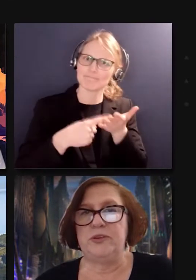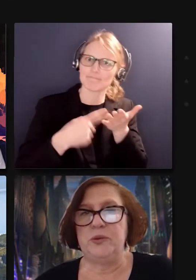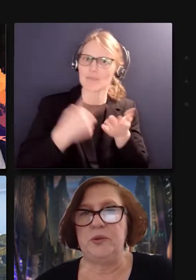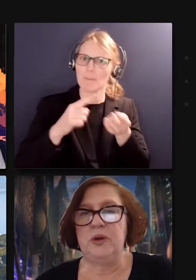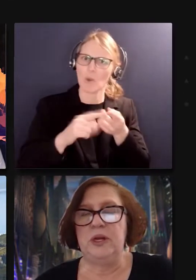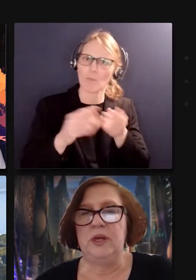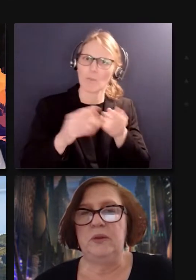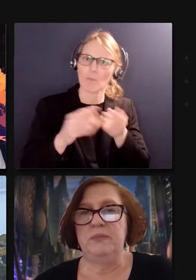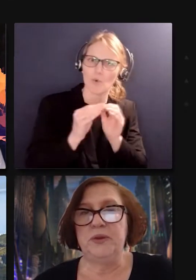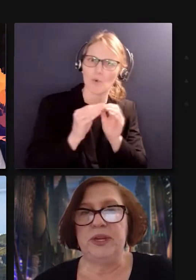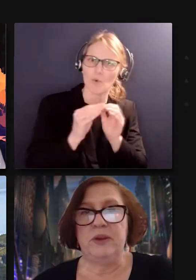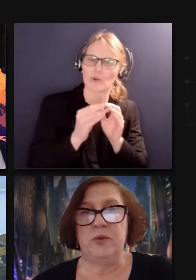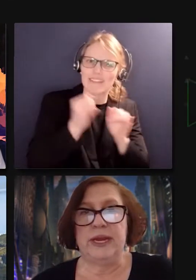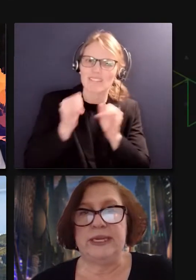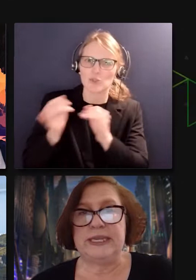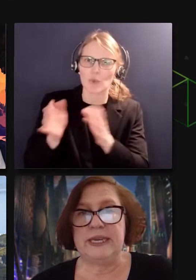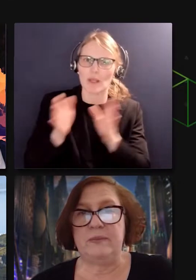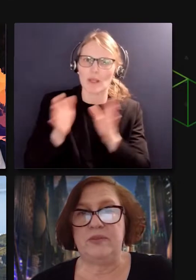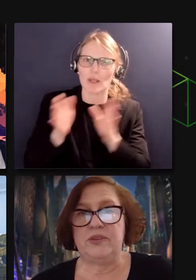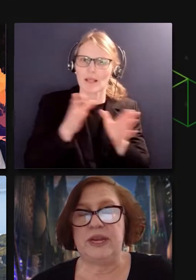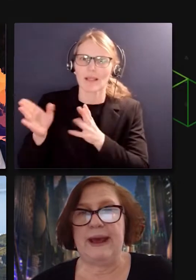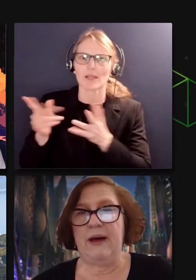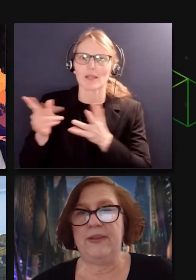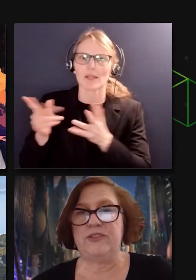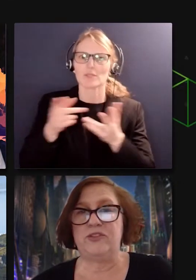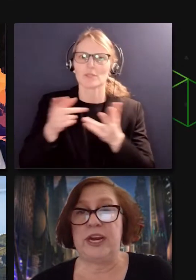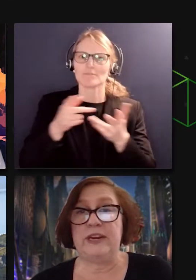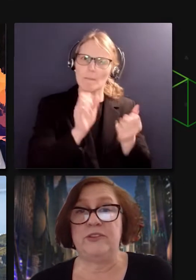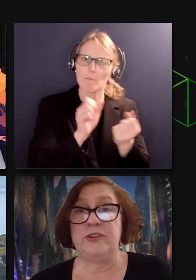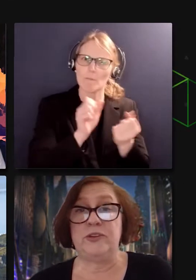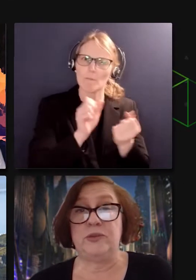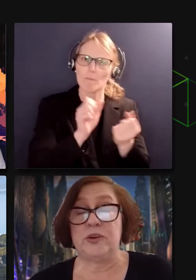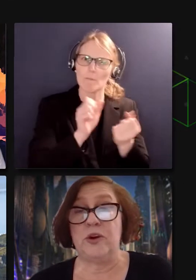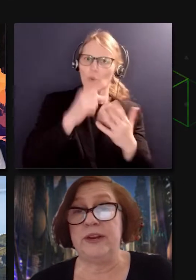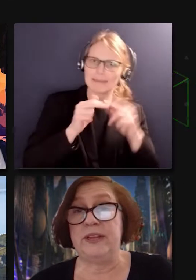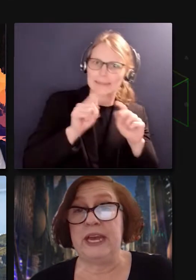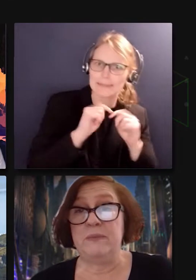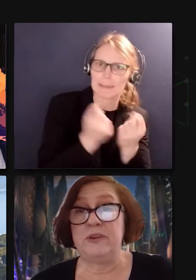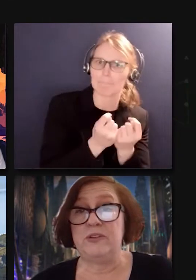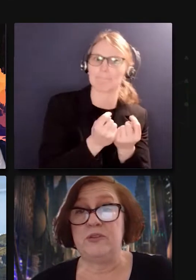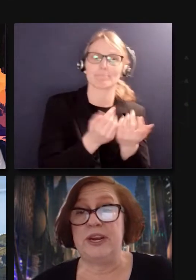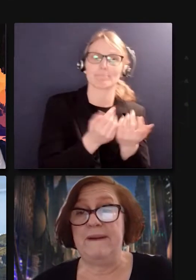to building and running teams and how that's changed since you started in the game industry.